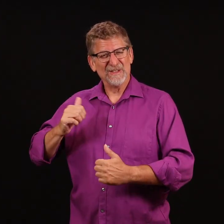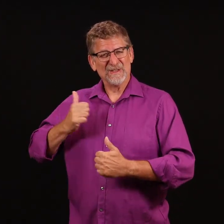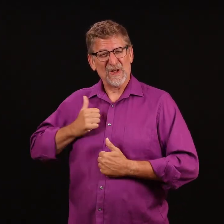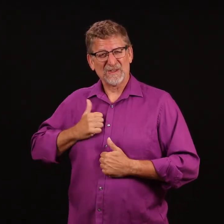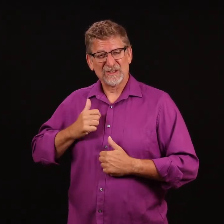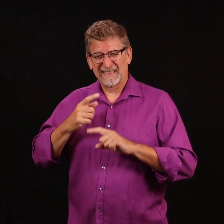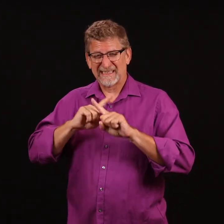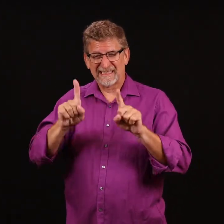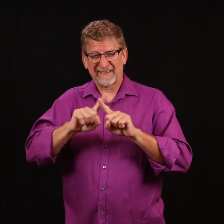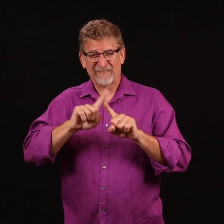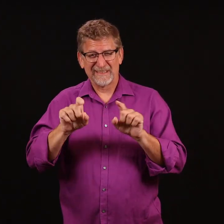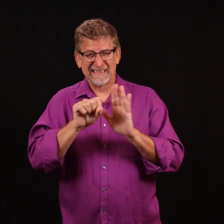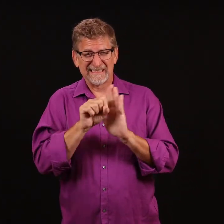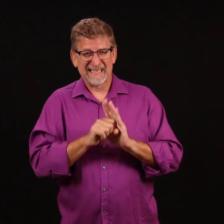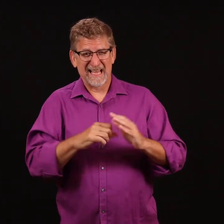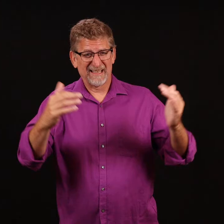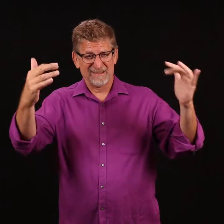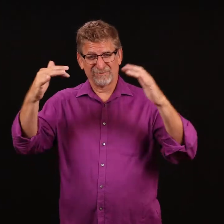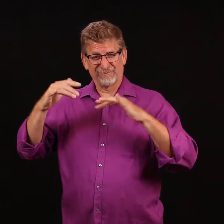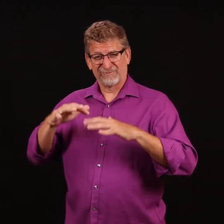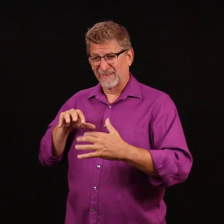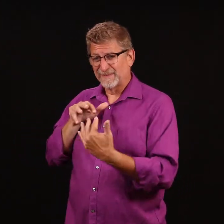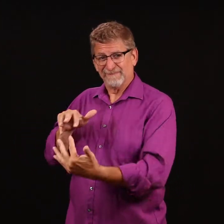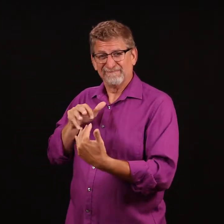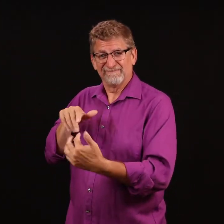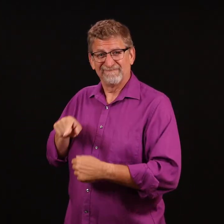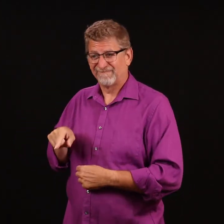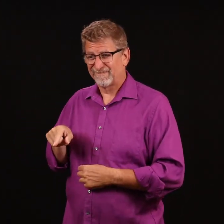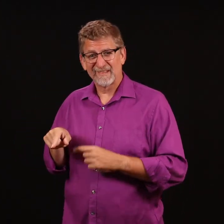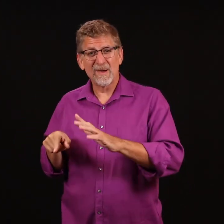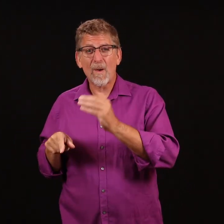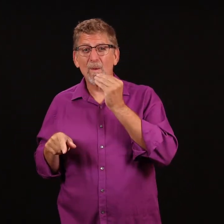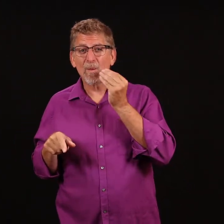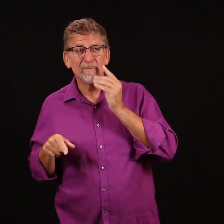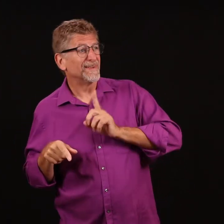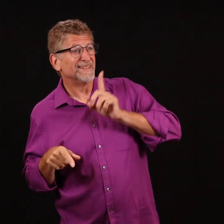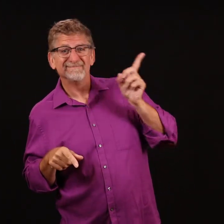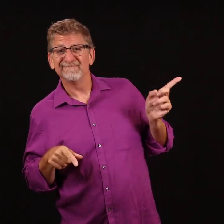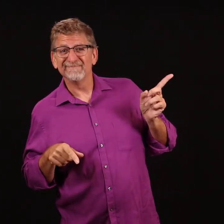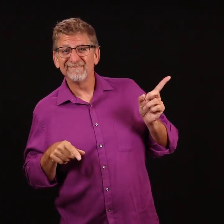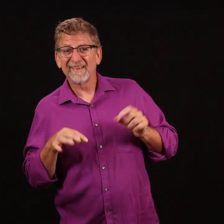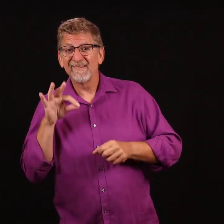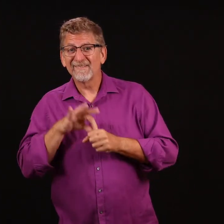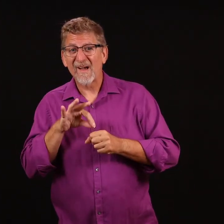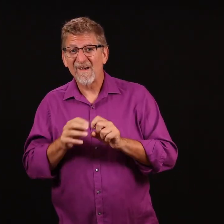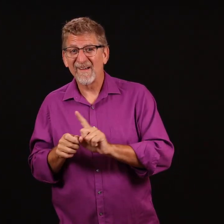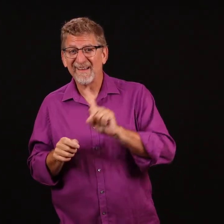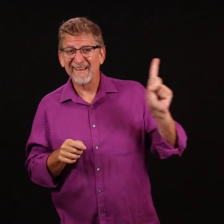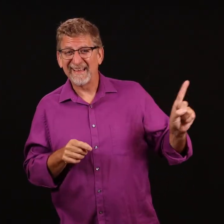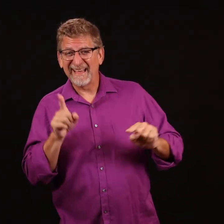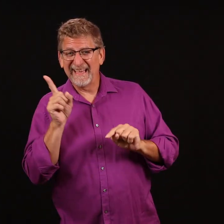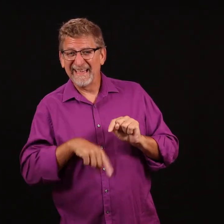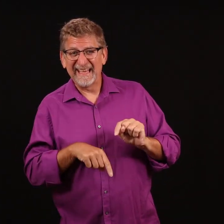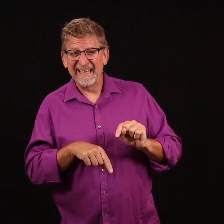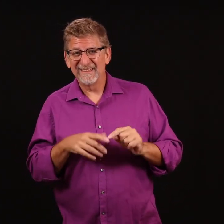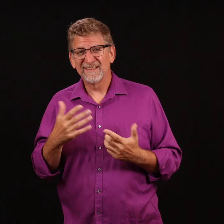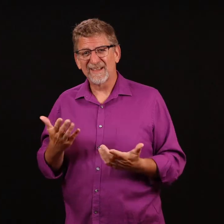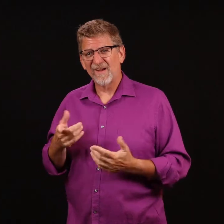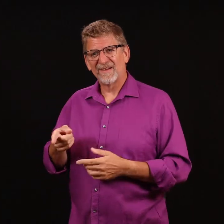Long ago, soldiers from different states were enlisted into the military and were sent away far from home, they were unable to vote.